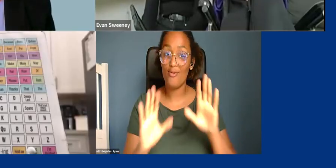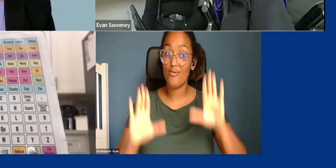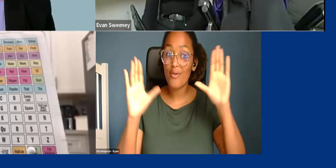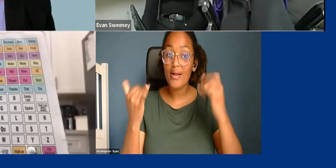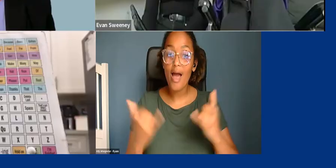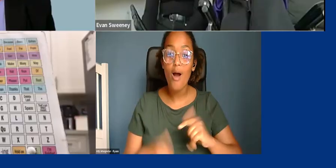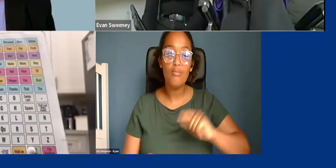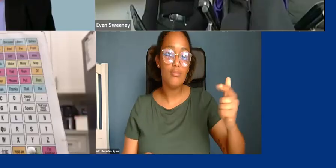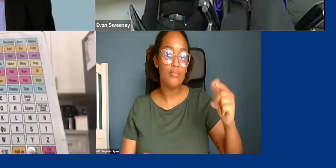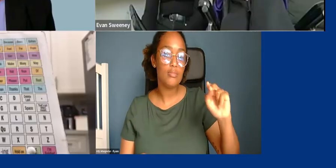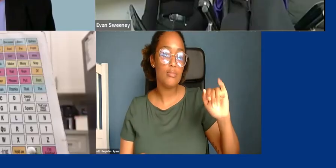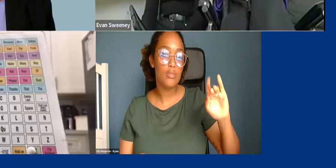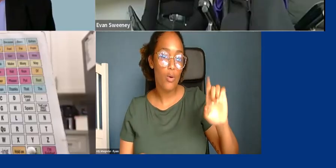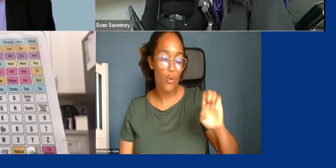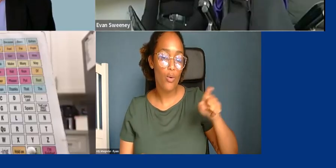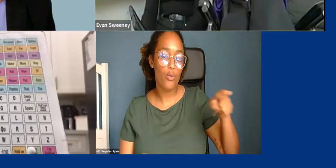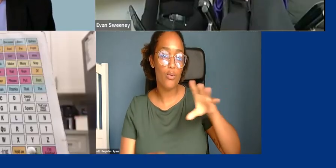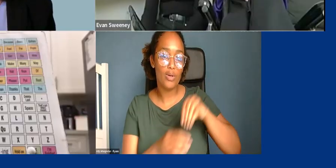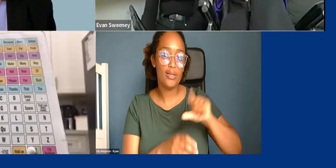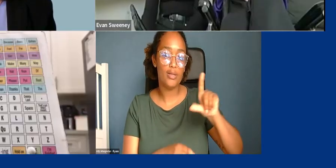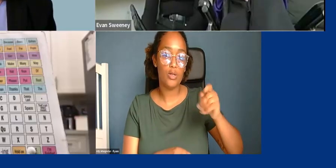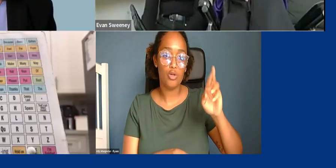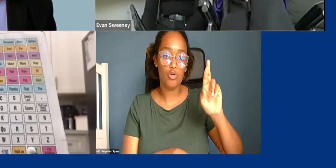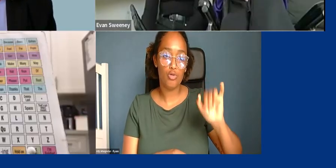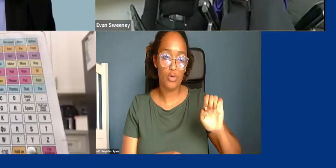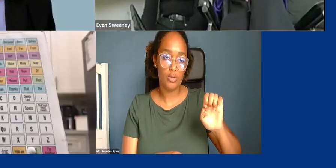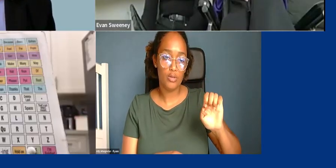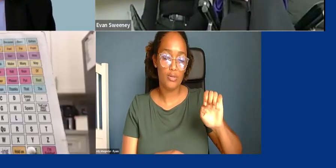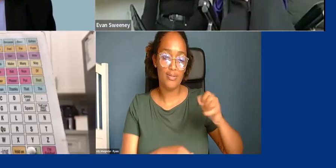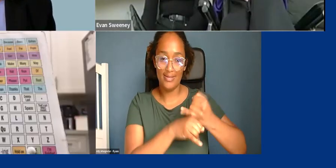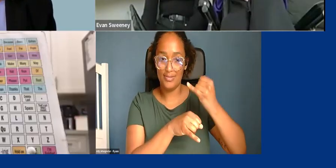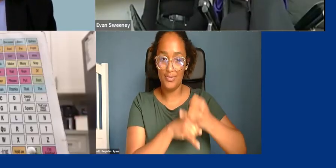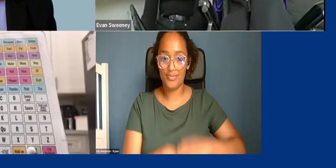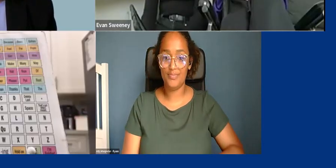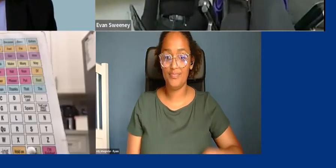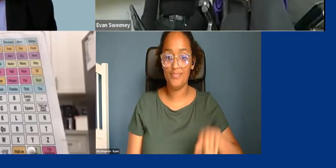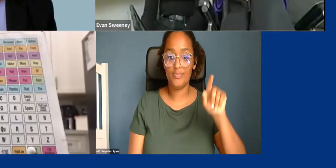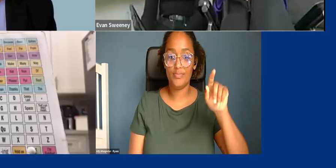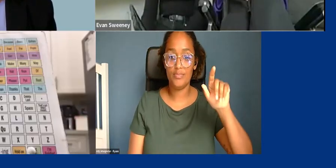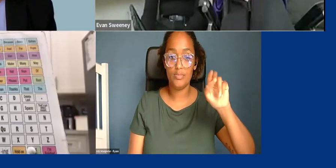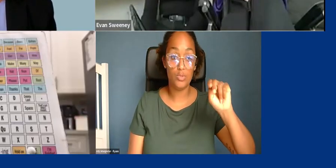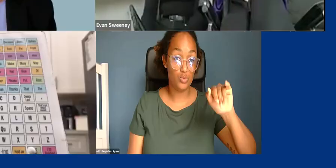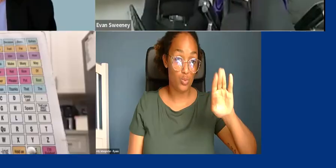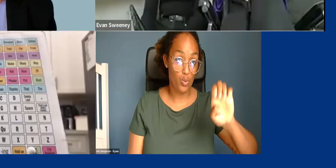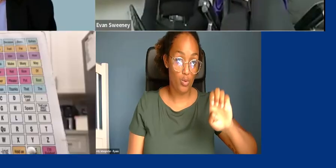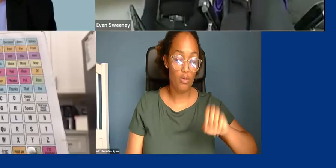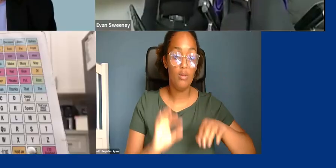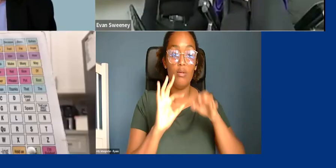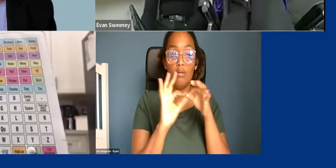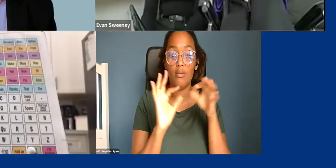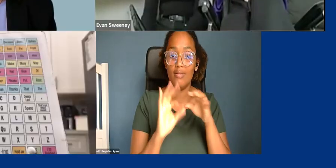Thank you so much, Rebecca and Evan. We have questions in the Q&A. We are probably not